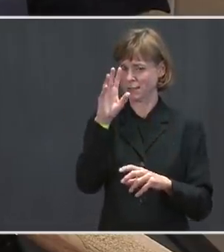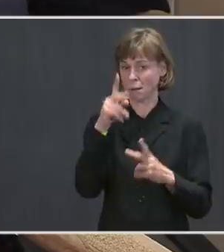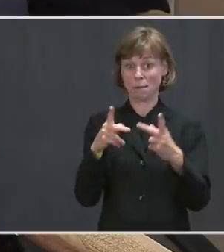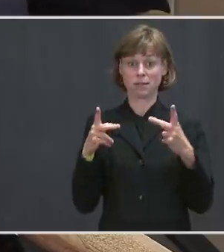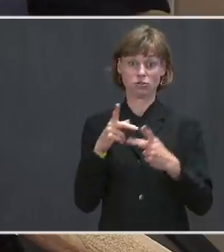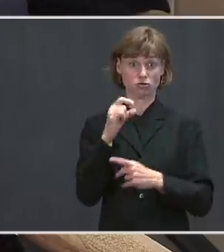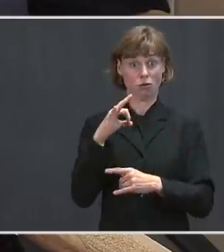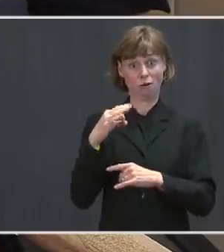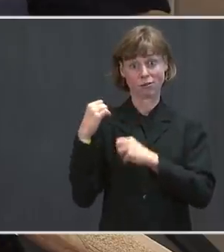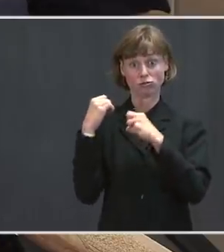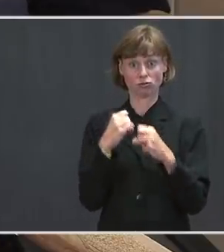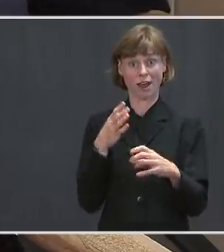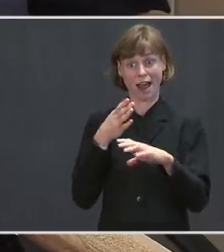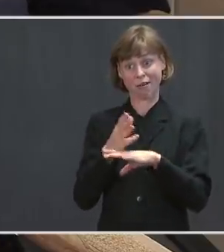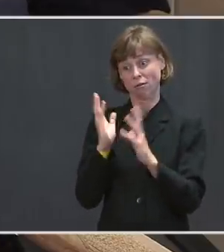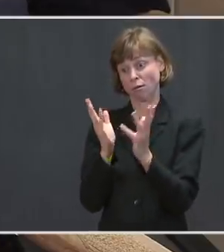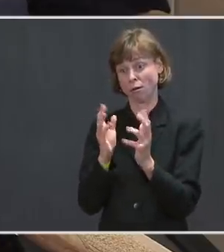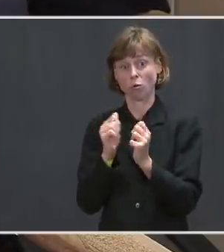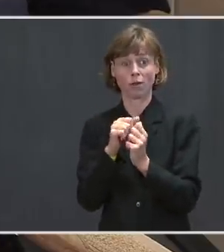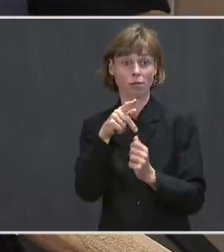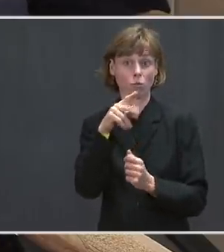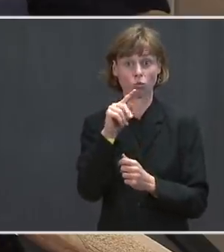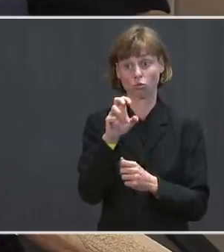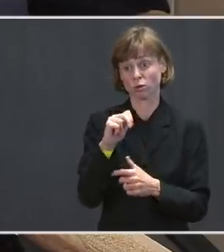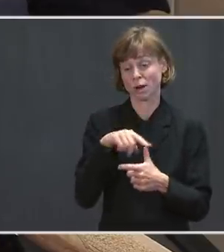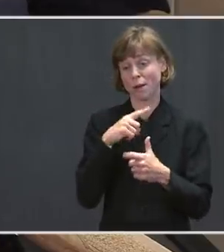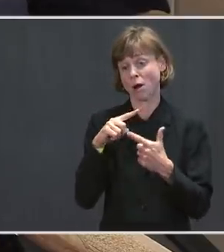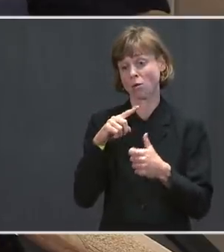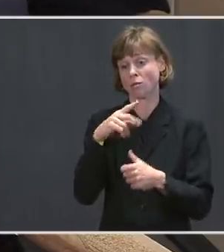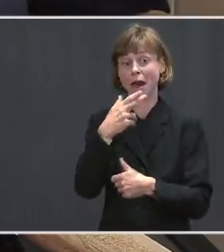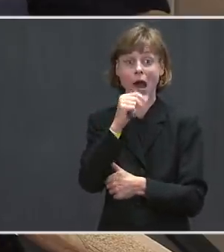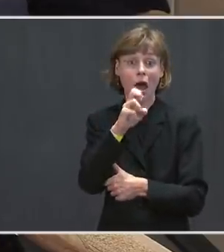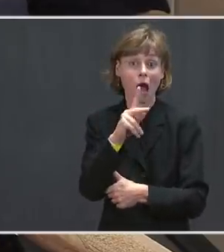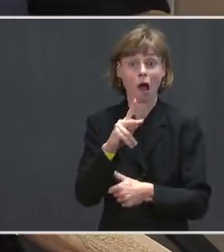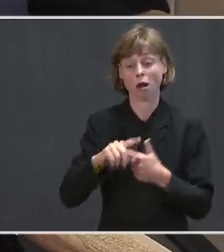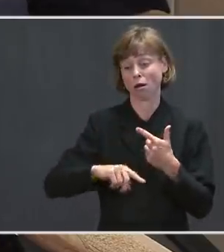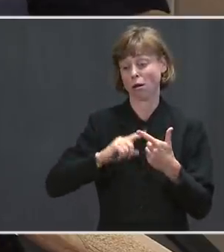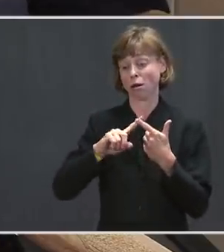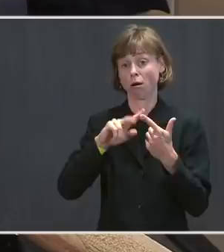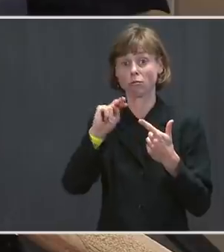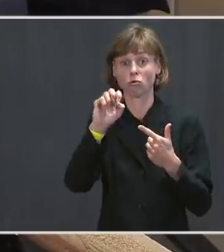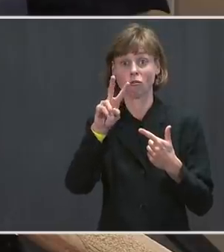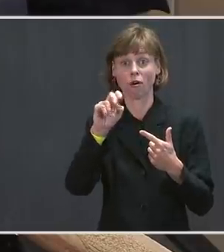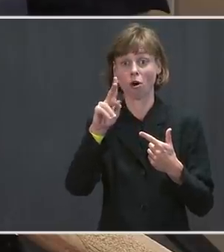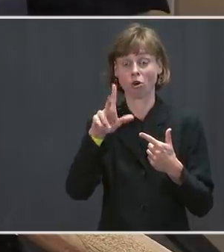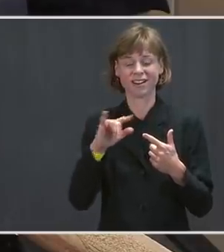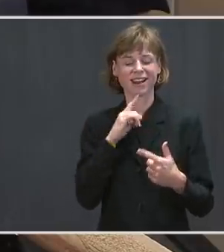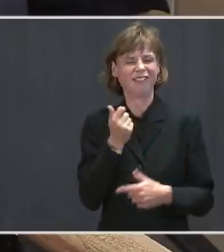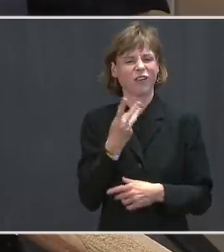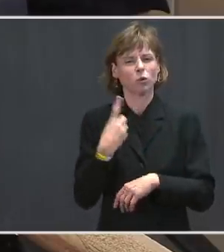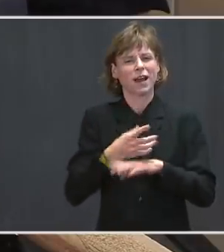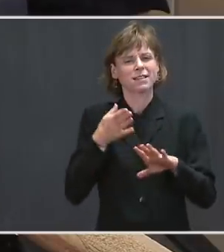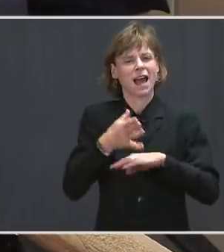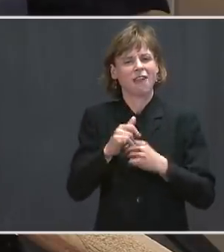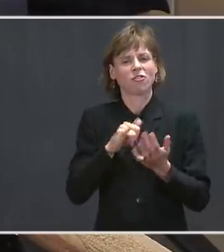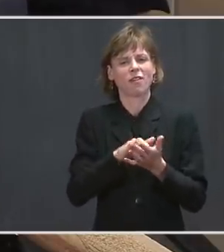on issues like the hack, on Alexei Navalny and others, days after it, Vladimir Putin basically ignored it